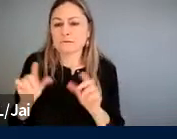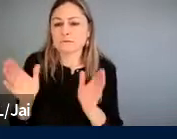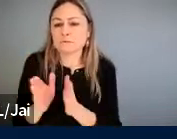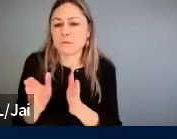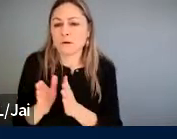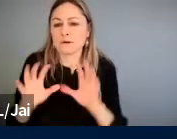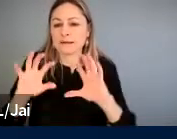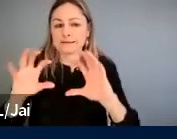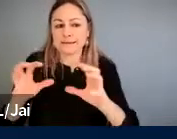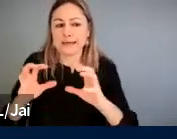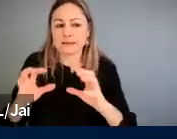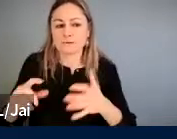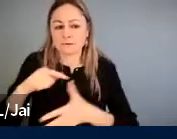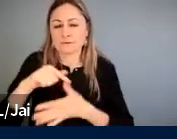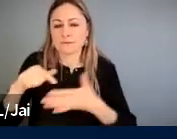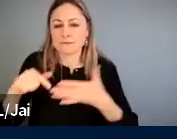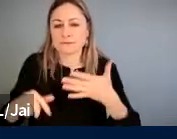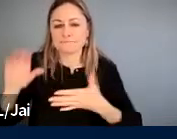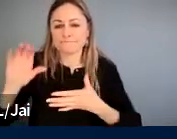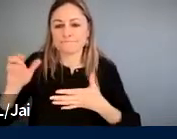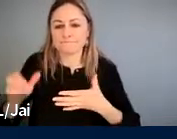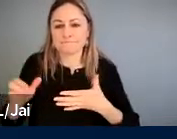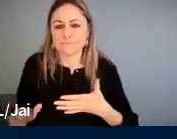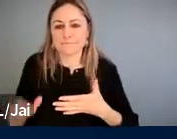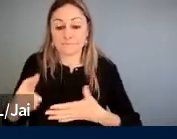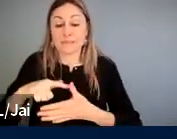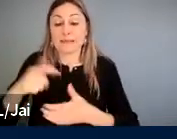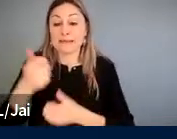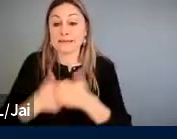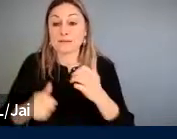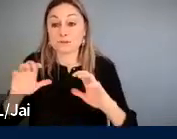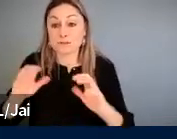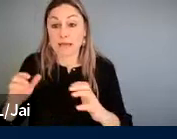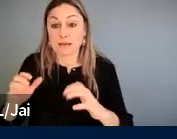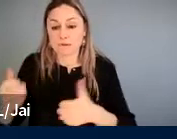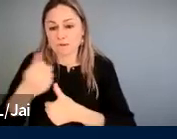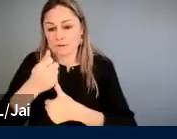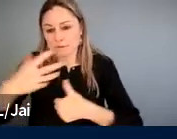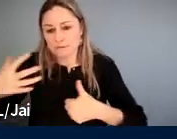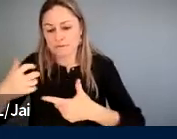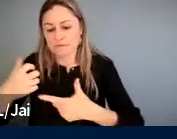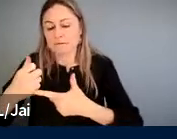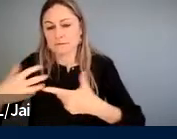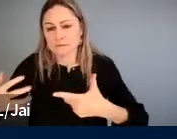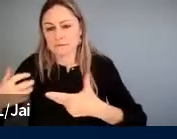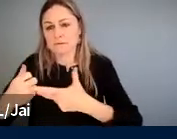so what I will do is I will go through each category, provide some foundational information of